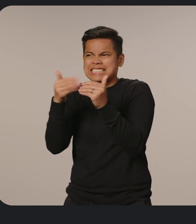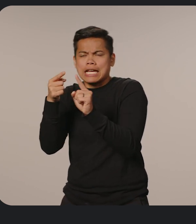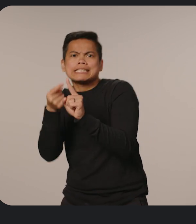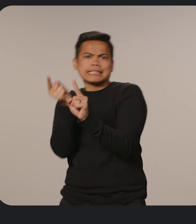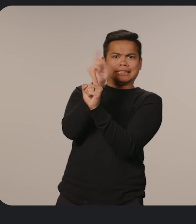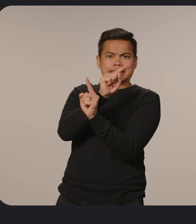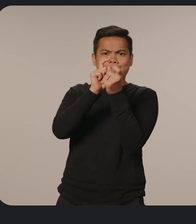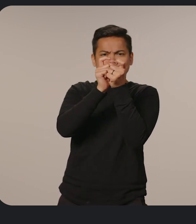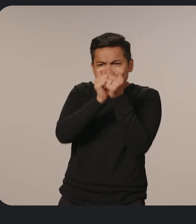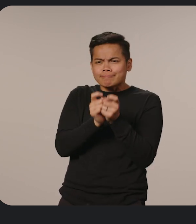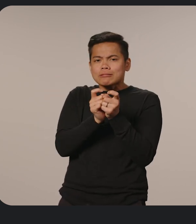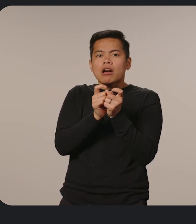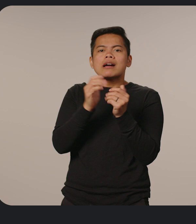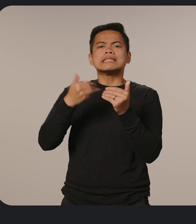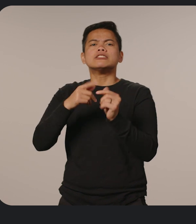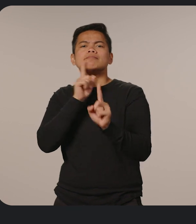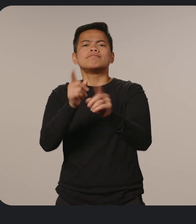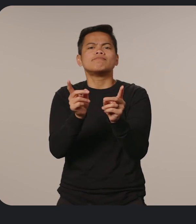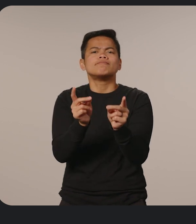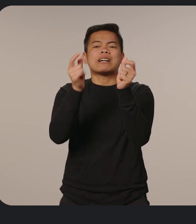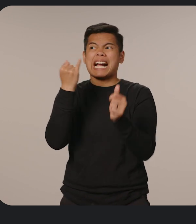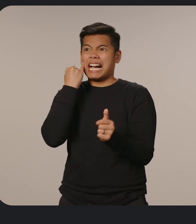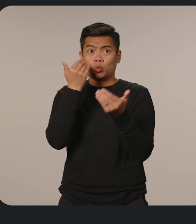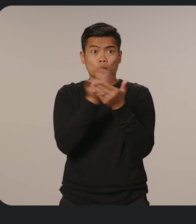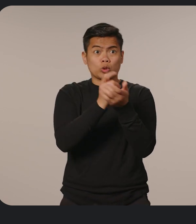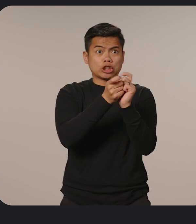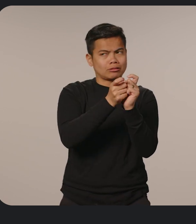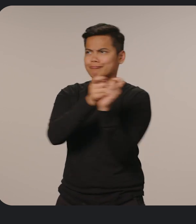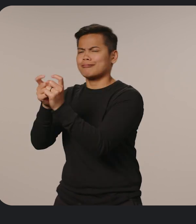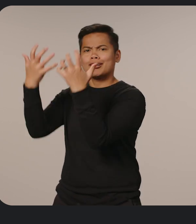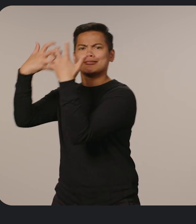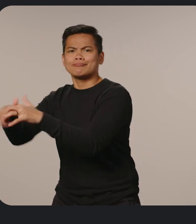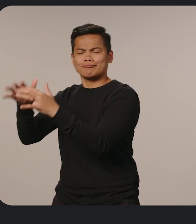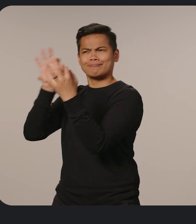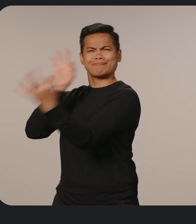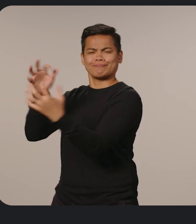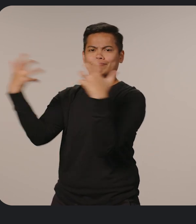previous configuration is one command away if new changes don't go quite the